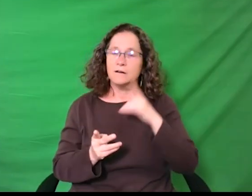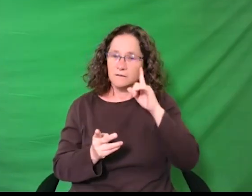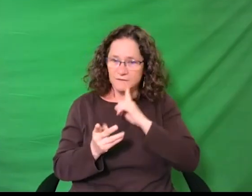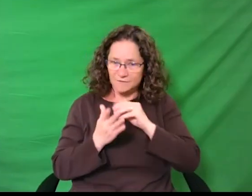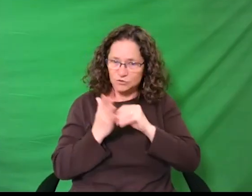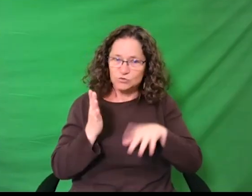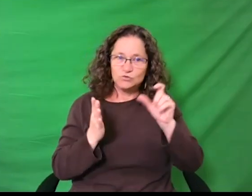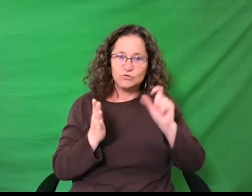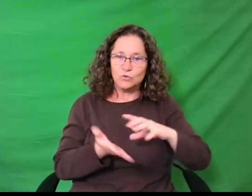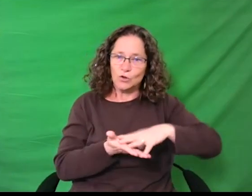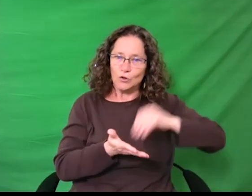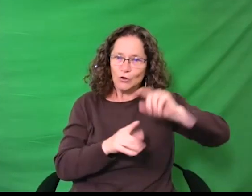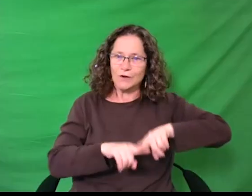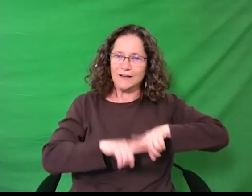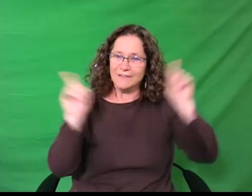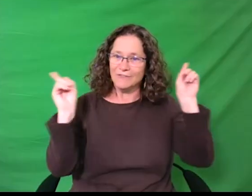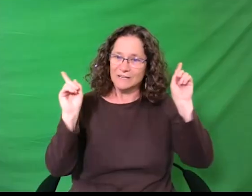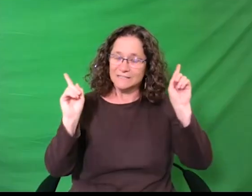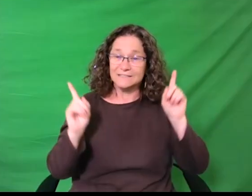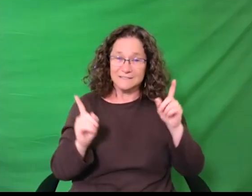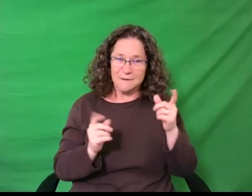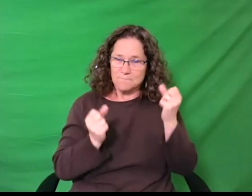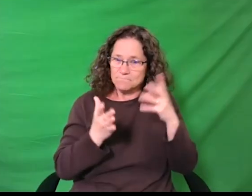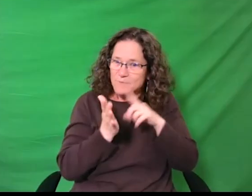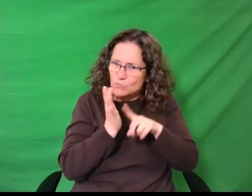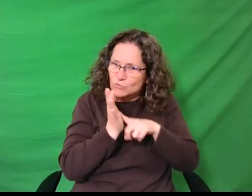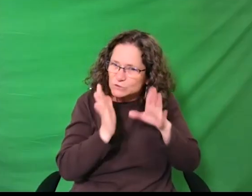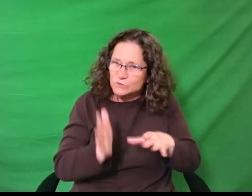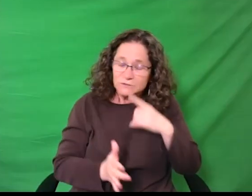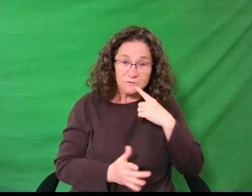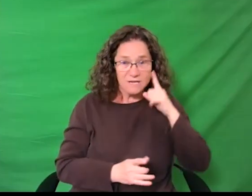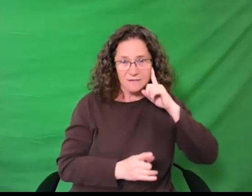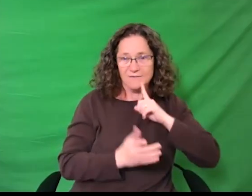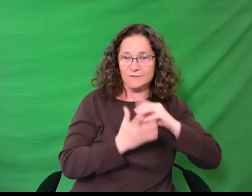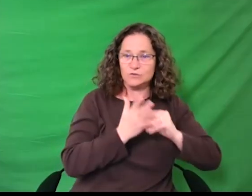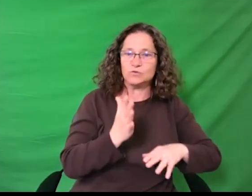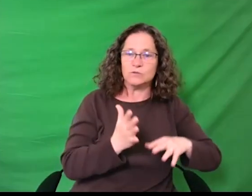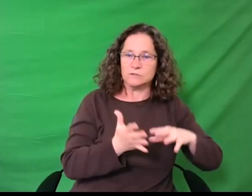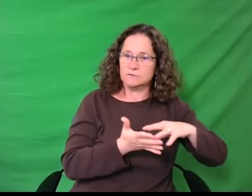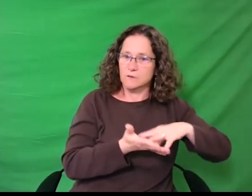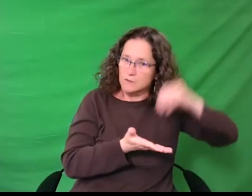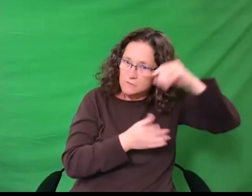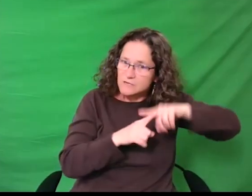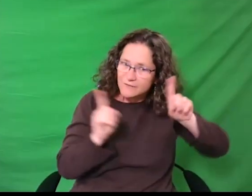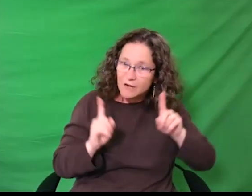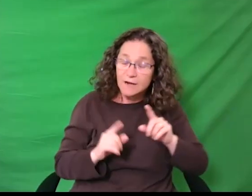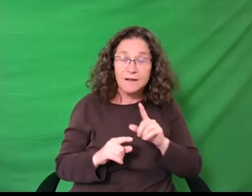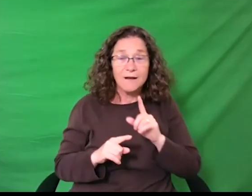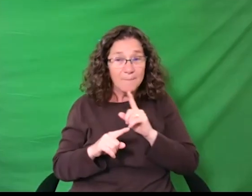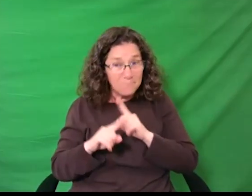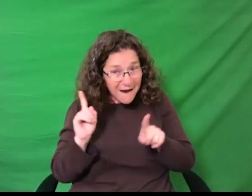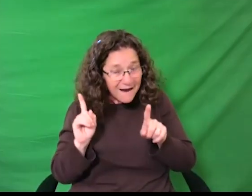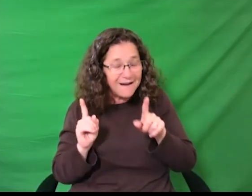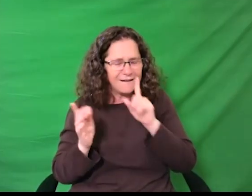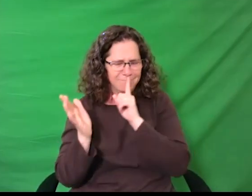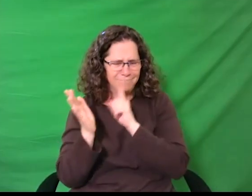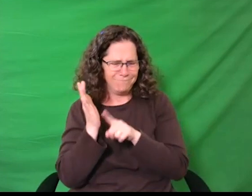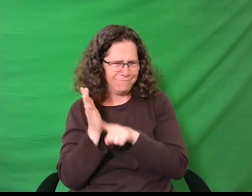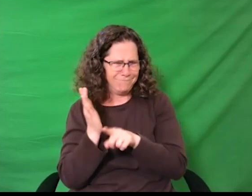out there that deaf children are different learners. And what we know from research is that, actually, really strong readers, whatever their background,